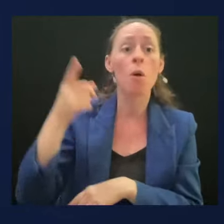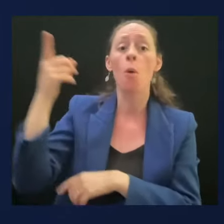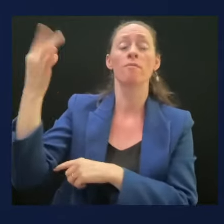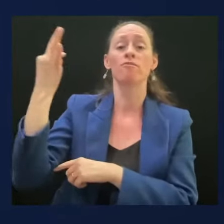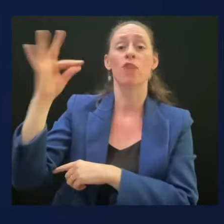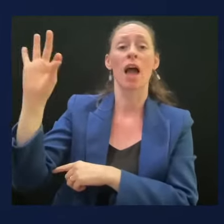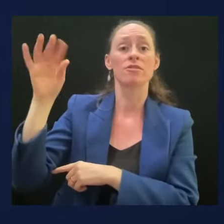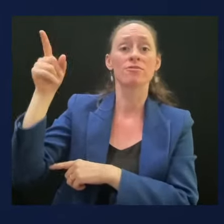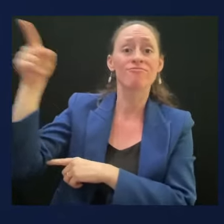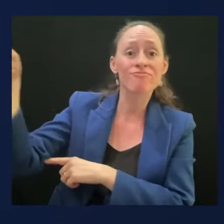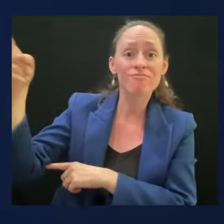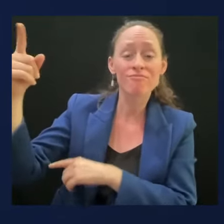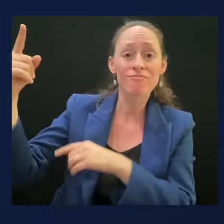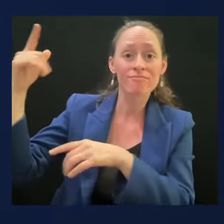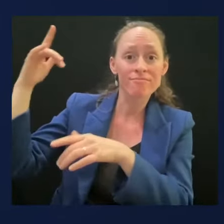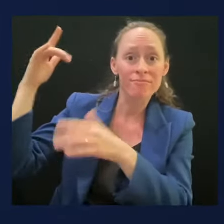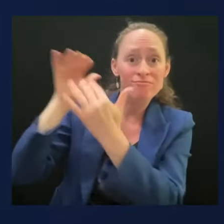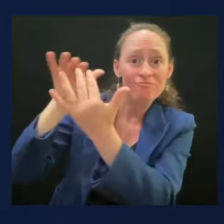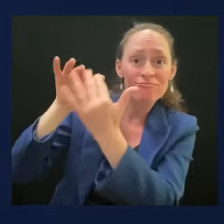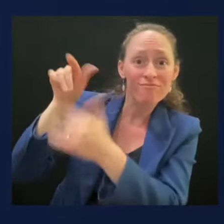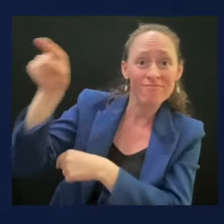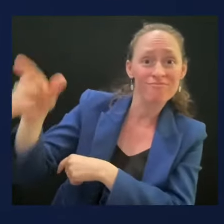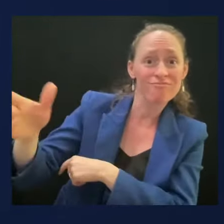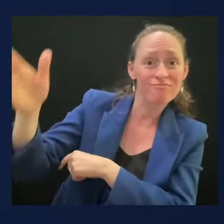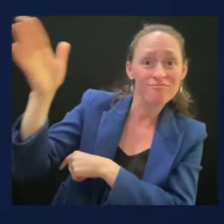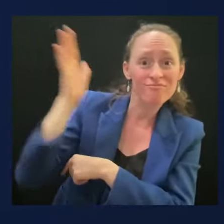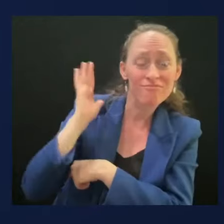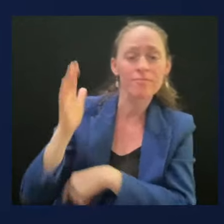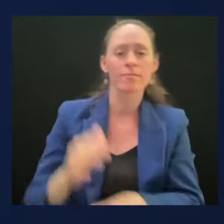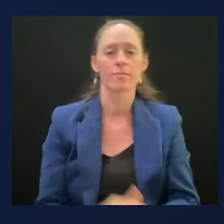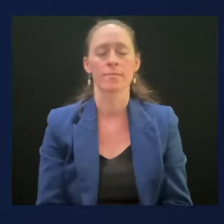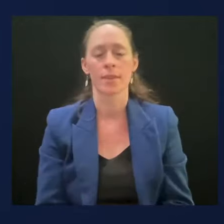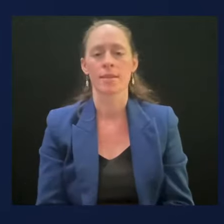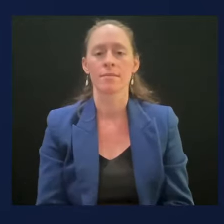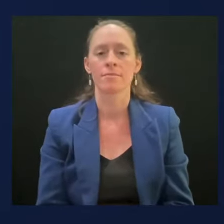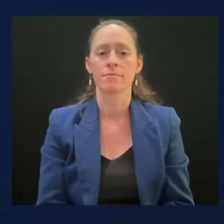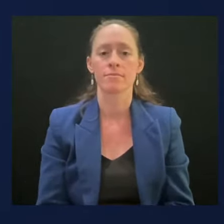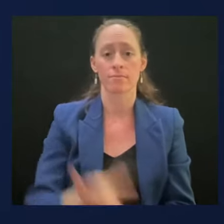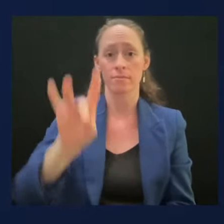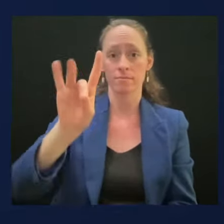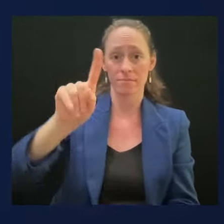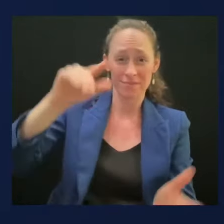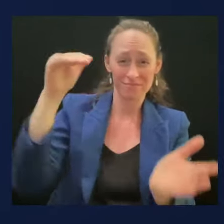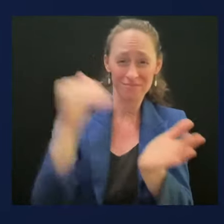As well as the more than 81,500 Americans who still remain missing. Our sons and daughters,